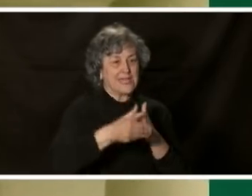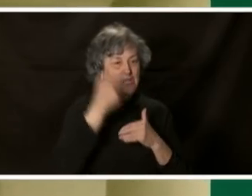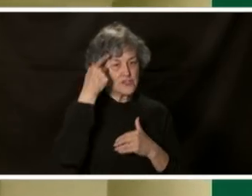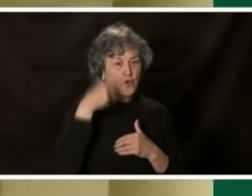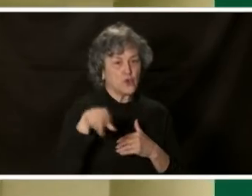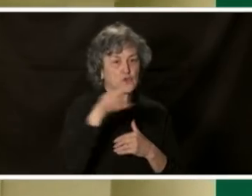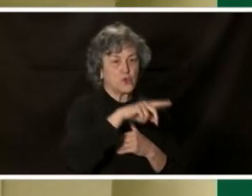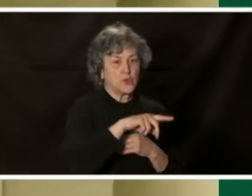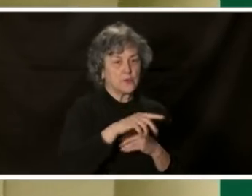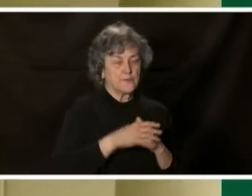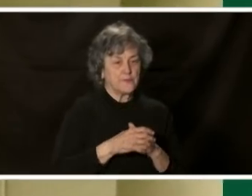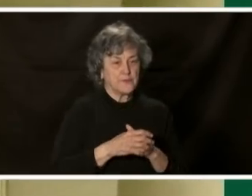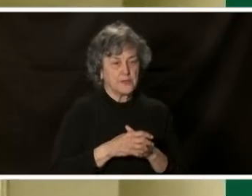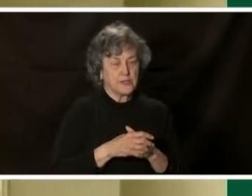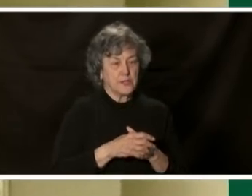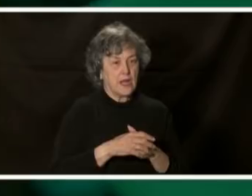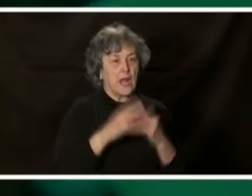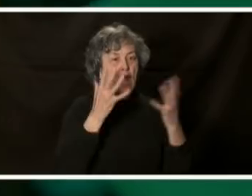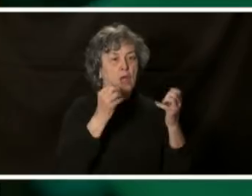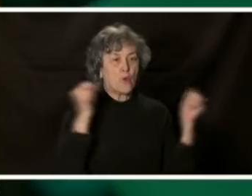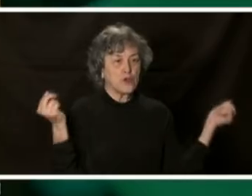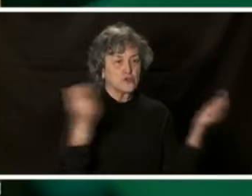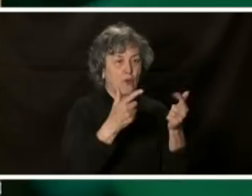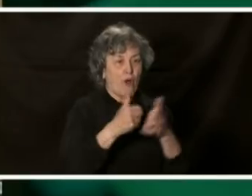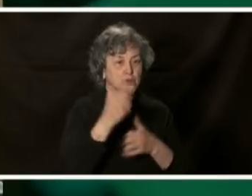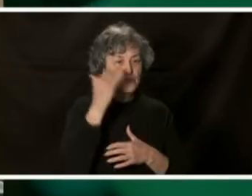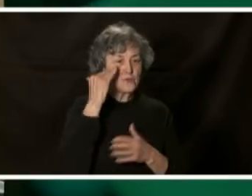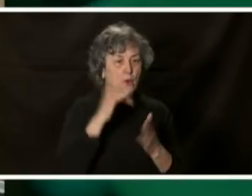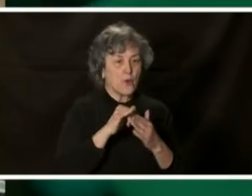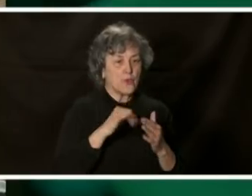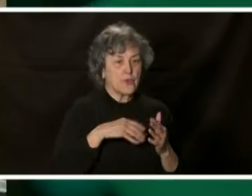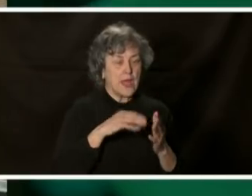IN CLOSING, I WANT YOU ALL TO KNOW THAT YOU HAVE MADE HISTORY.